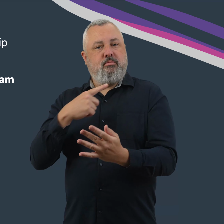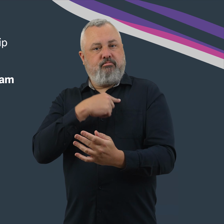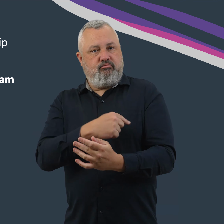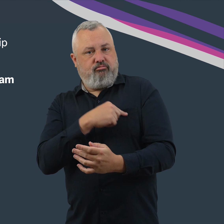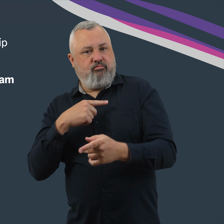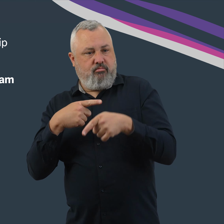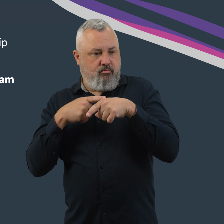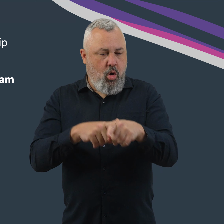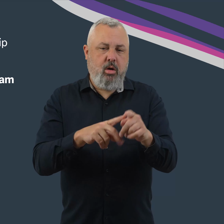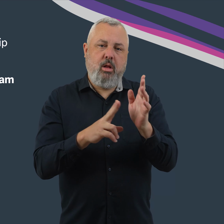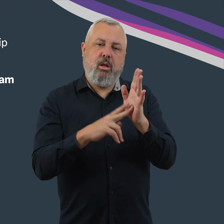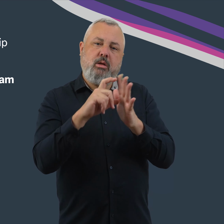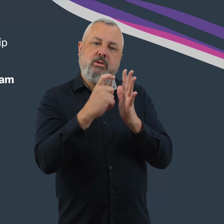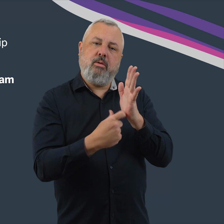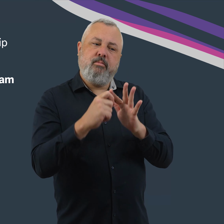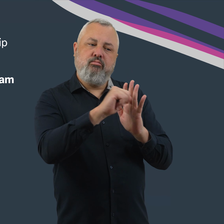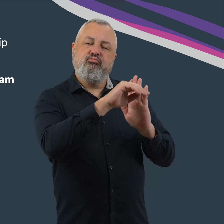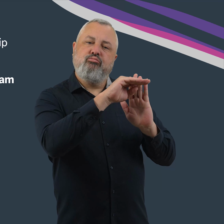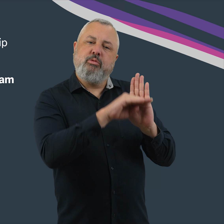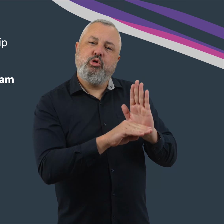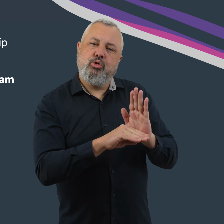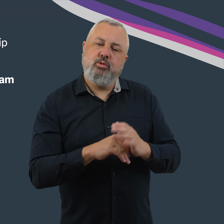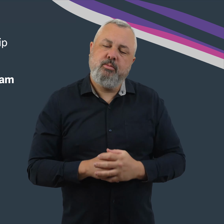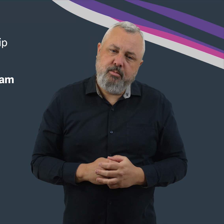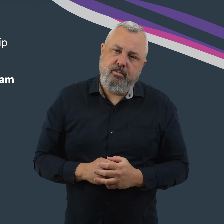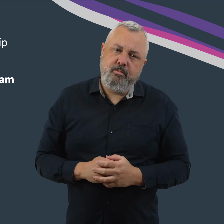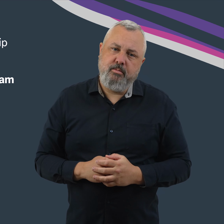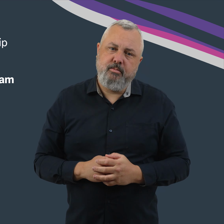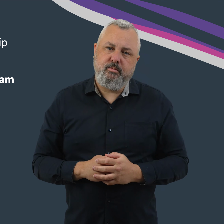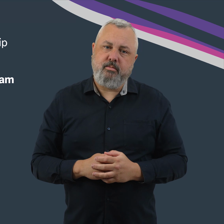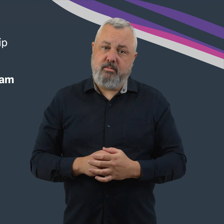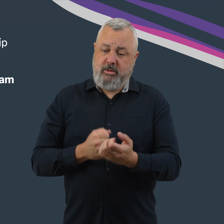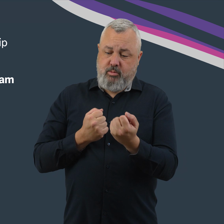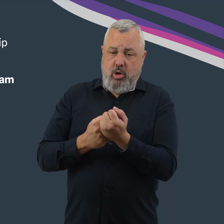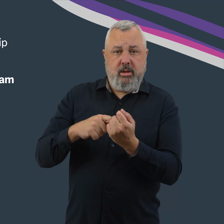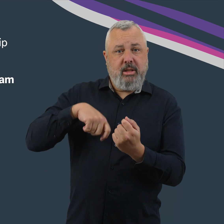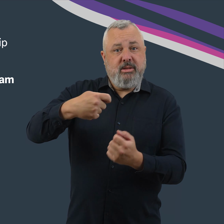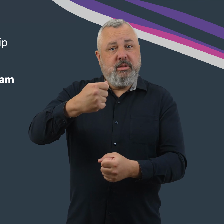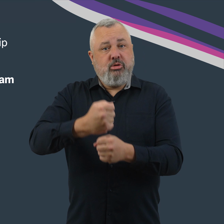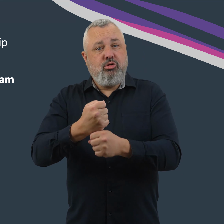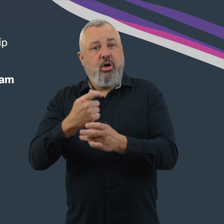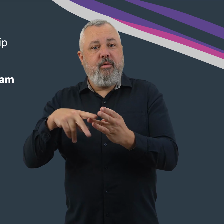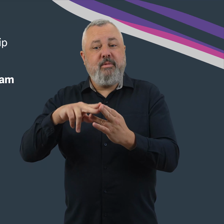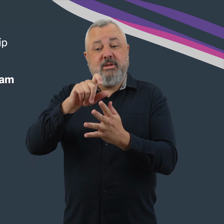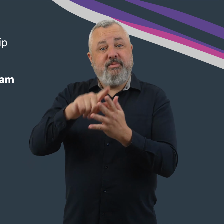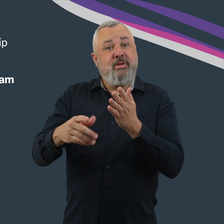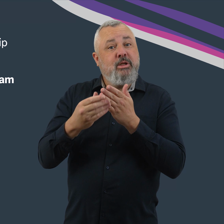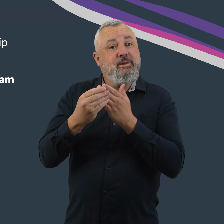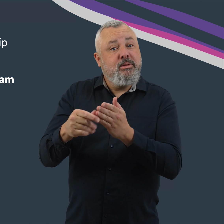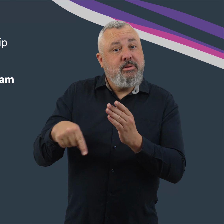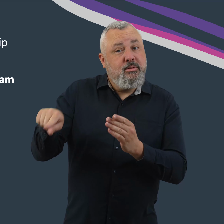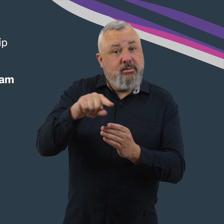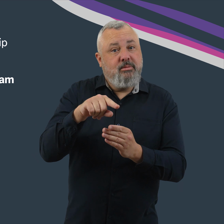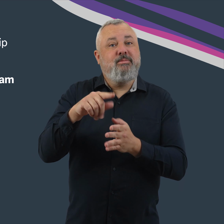are committed to working in line with NDRP’s guiding principles. By supporting the next generation of disability leaders,